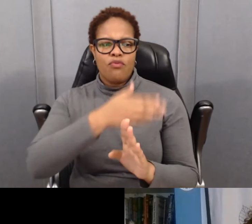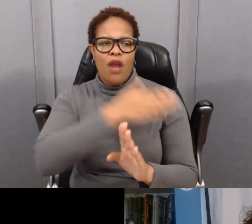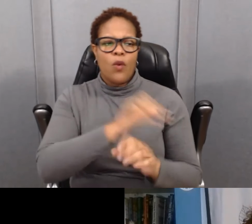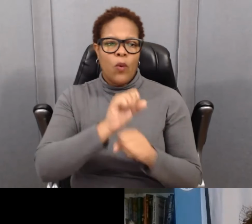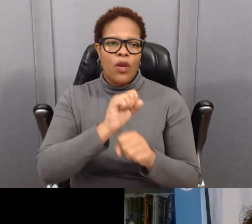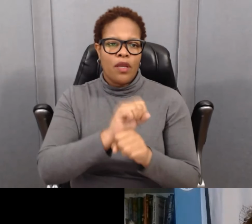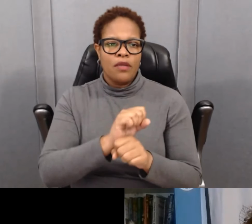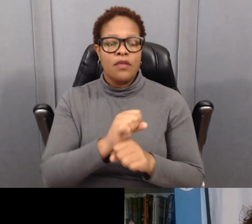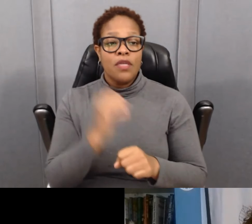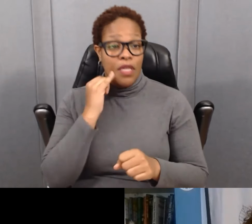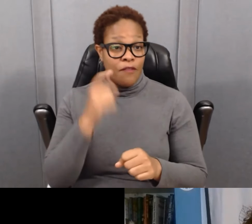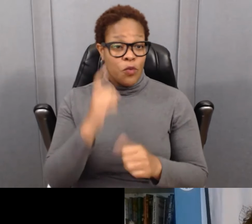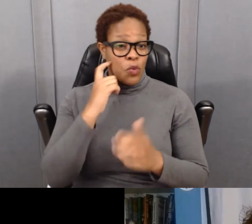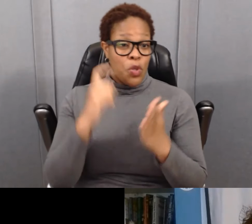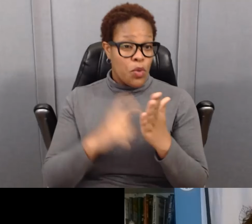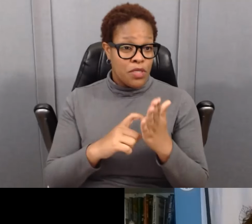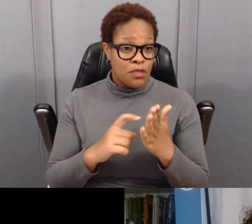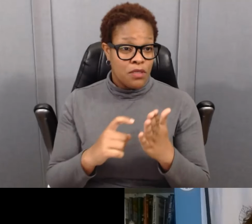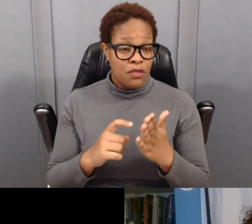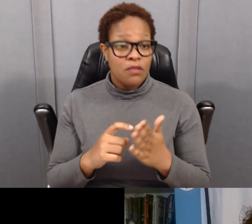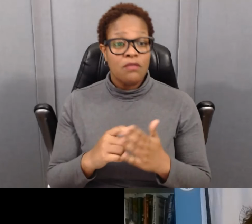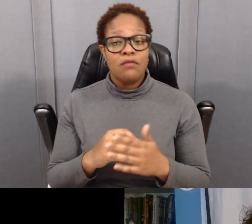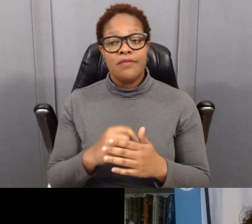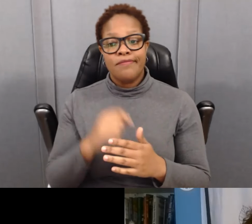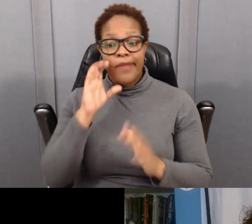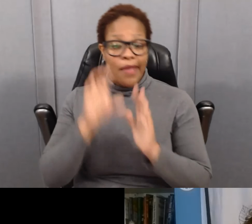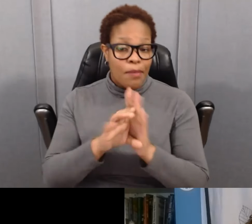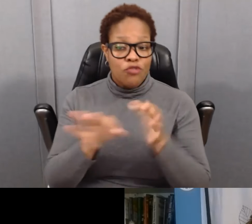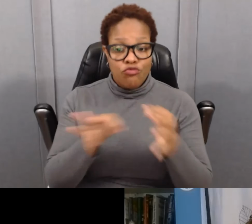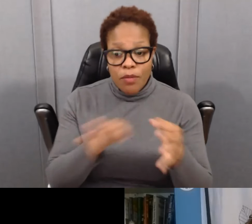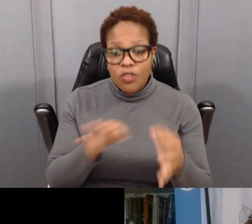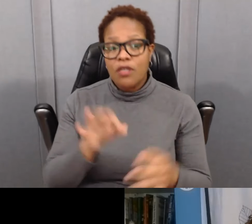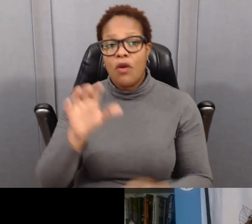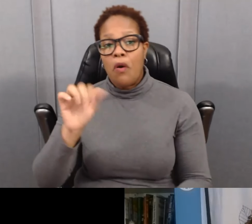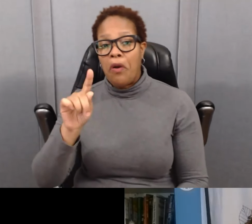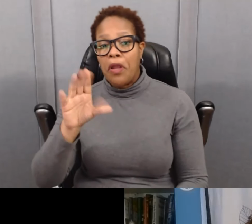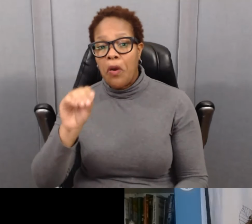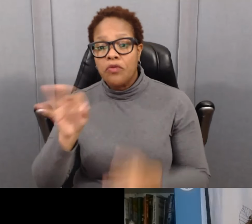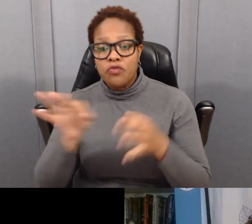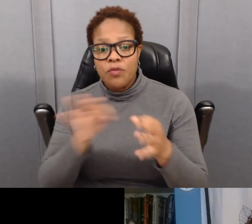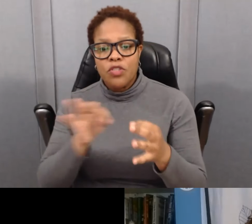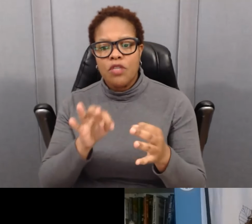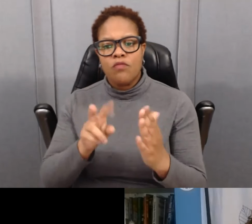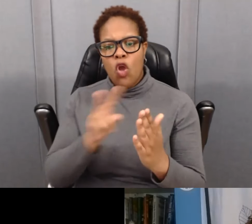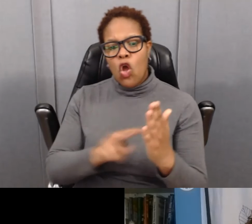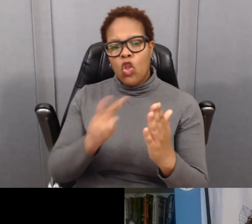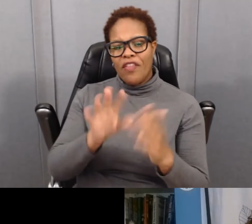Like if you notice, whether it be image descriptions or audio description, look at their work. Because if you notice things on screen